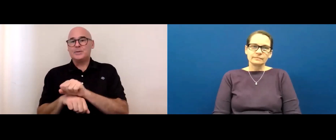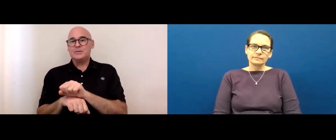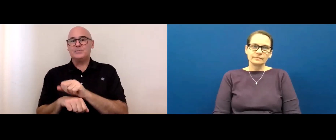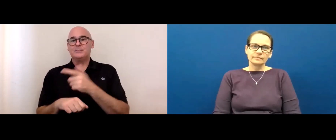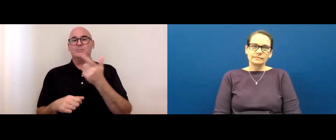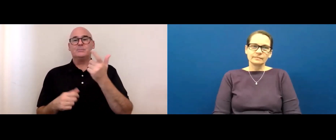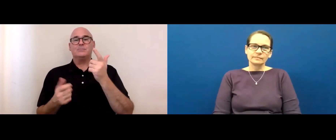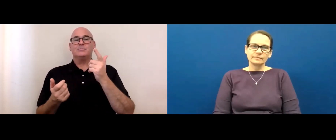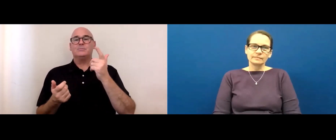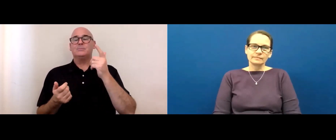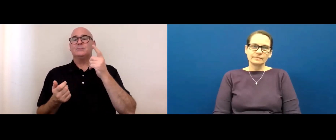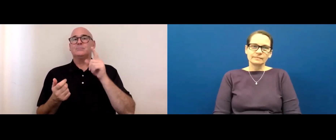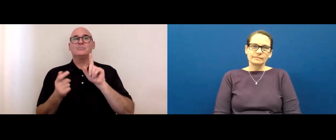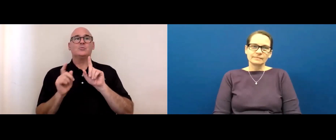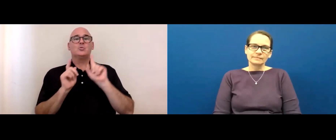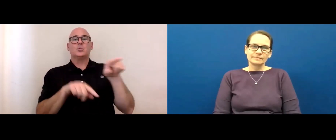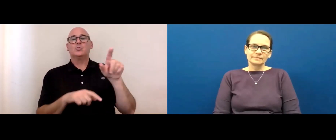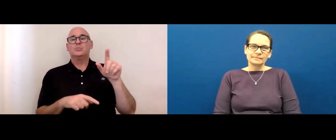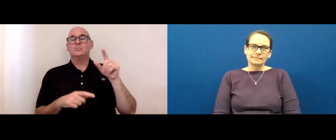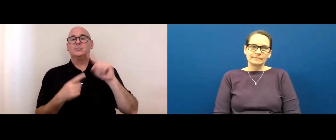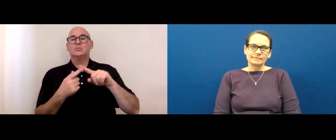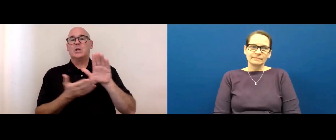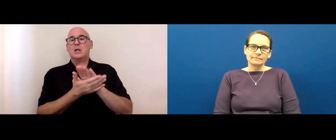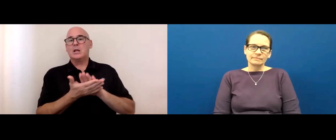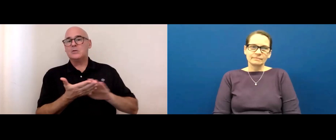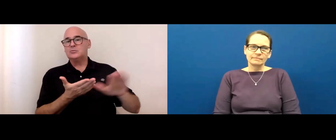if you went to a place for an appointment or you went to